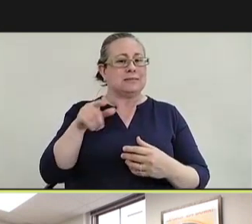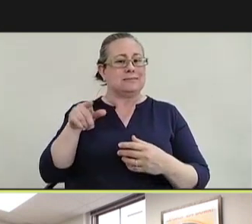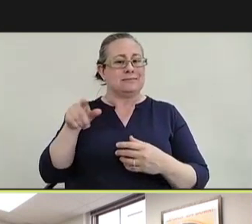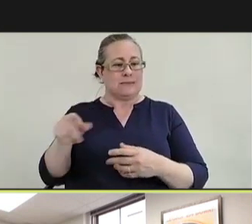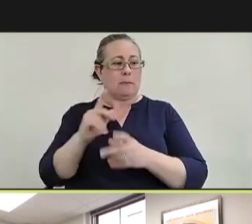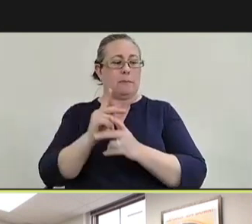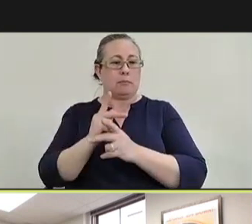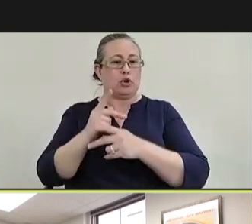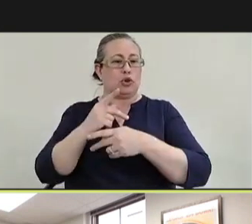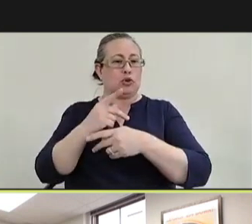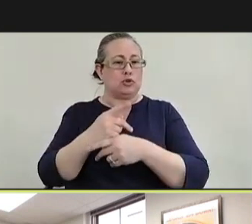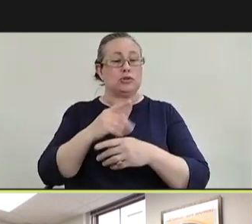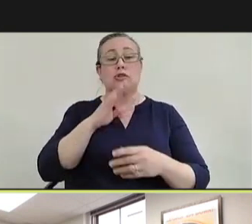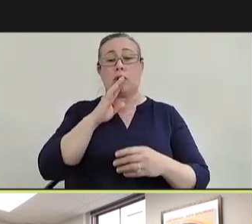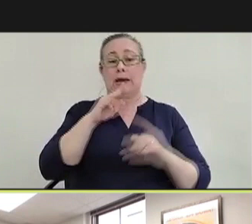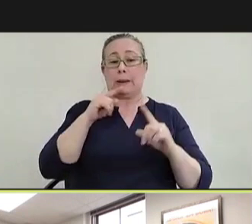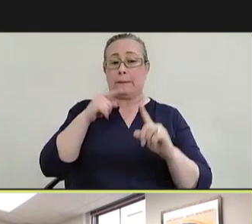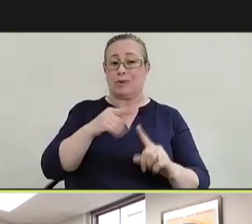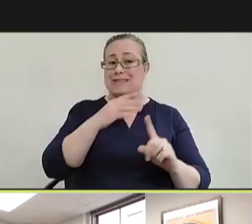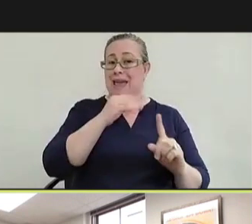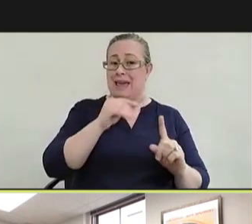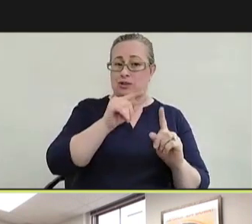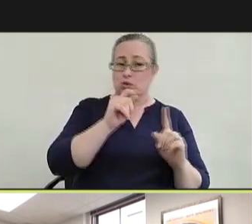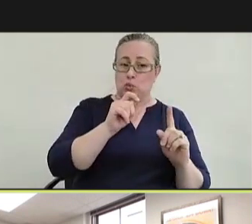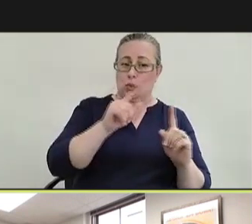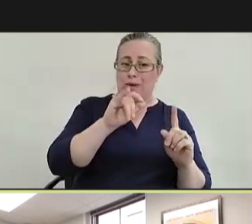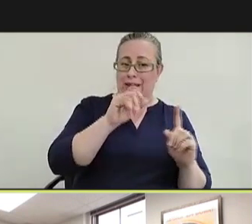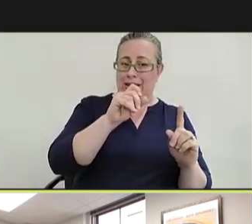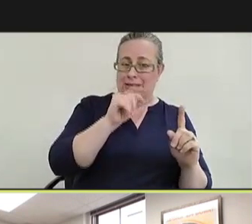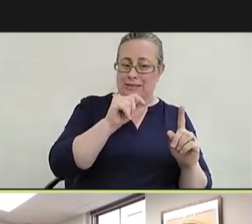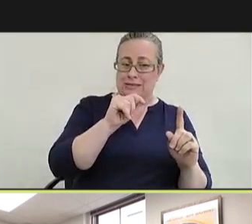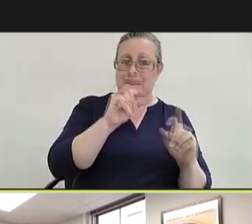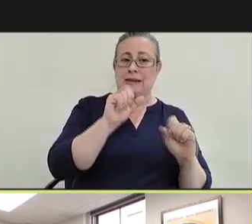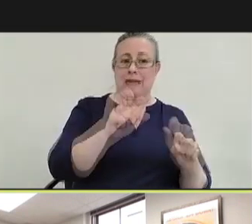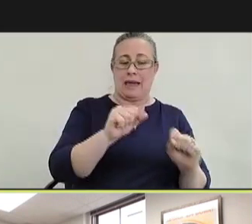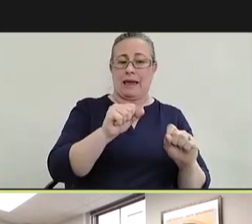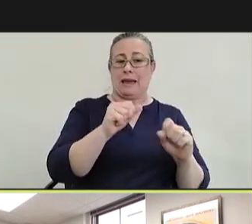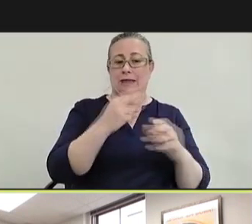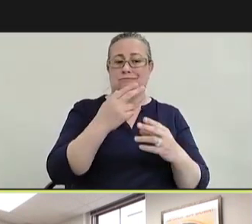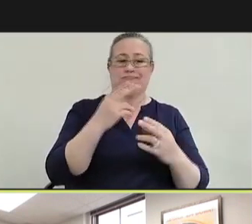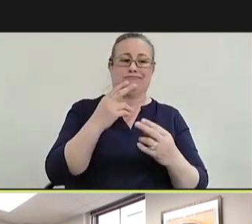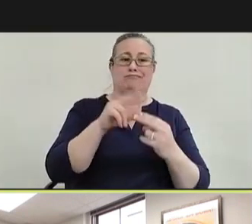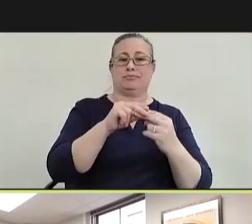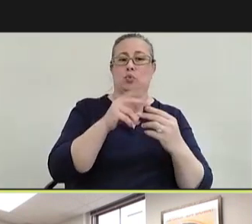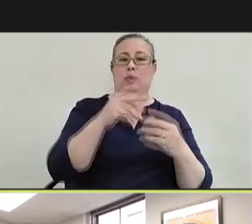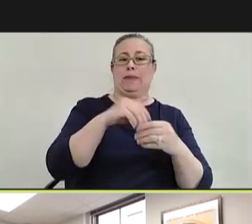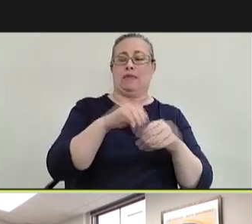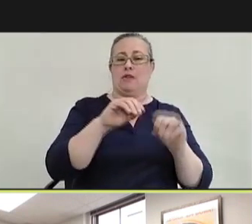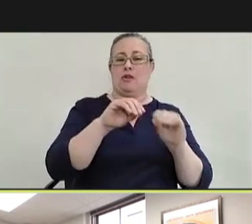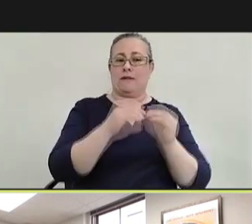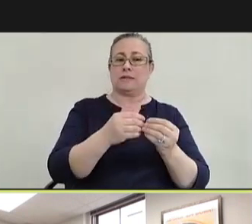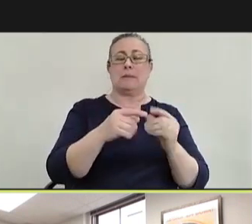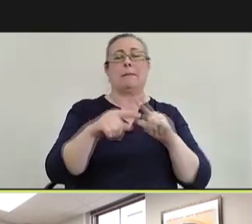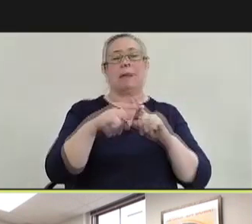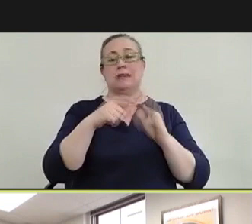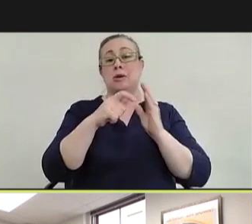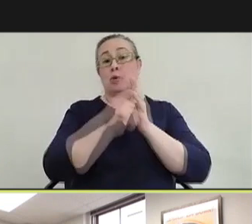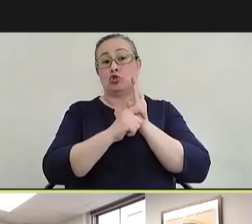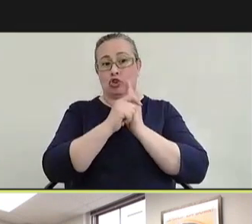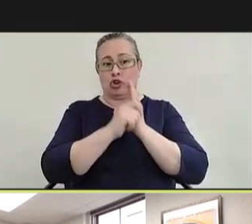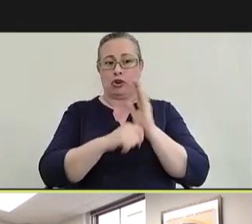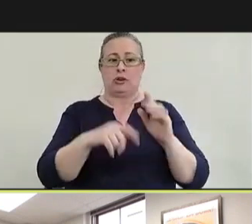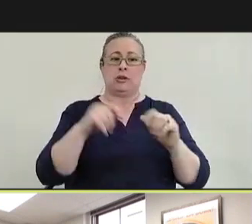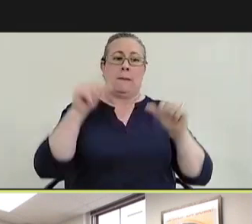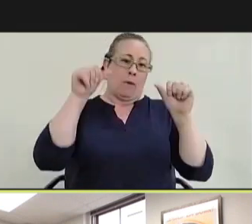talking points and toolkits that we can use in our office as well as brochures, posters, lapel pins,